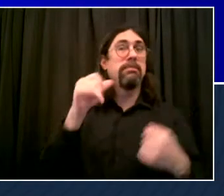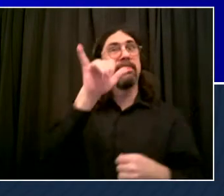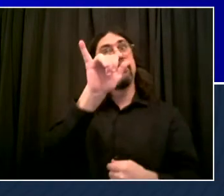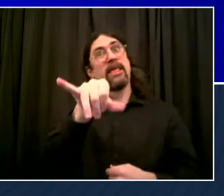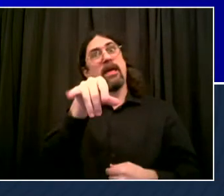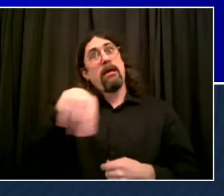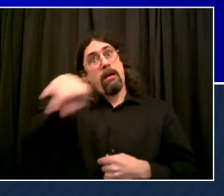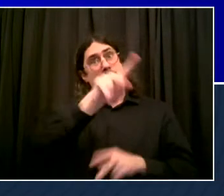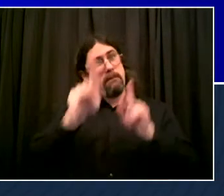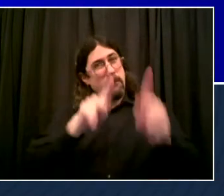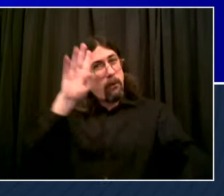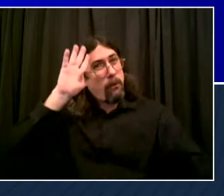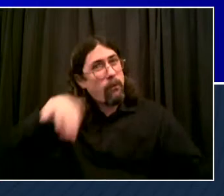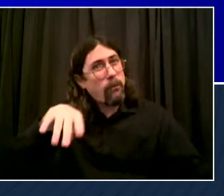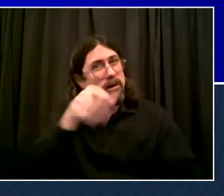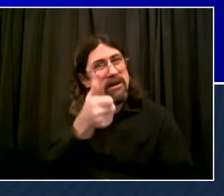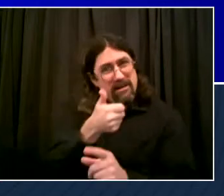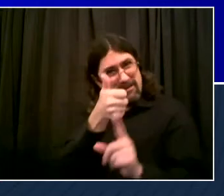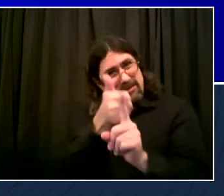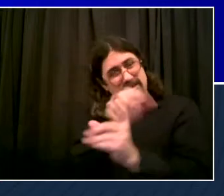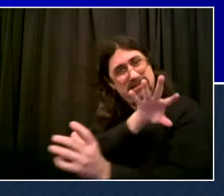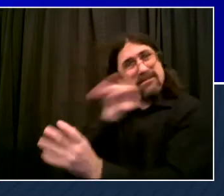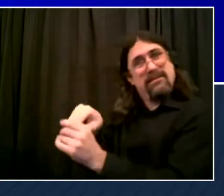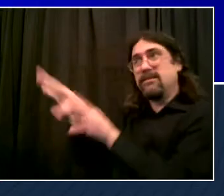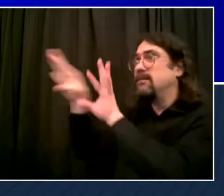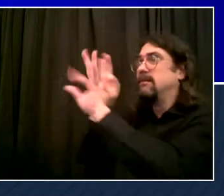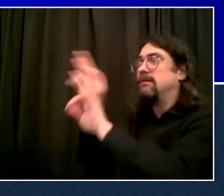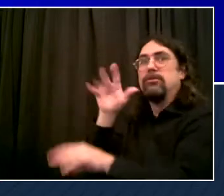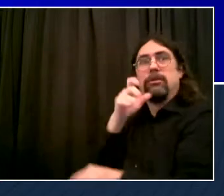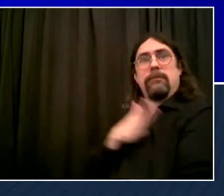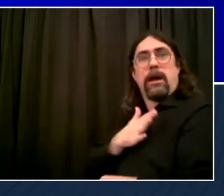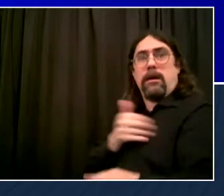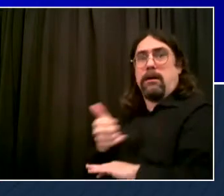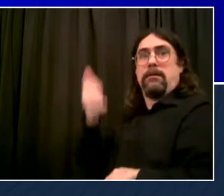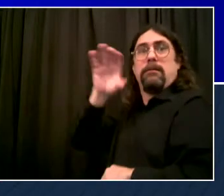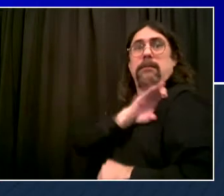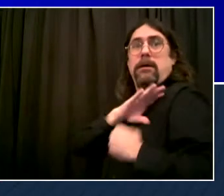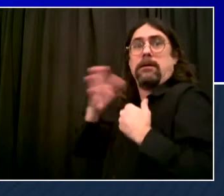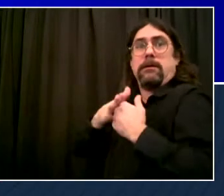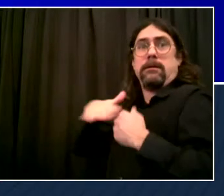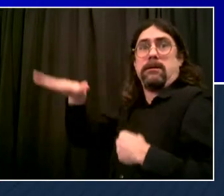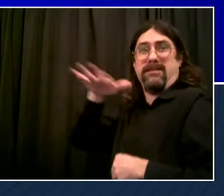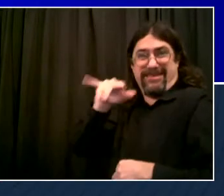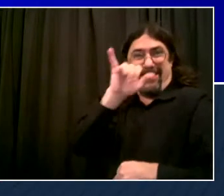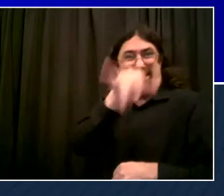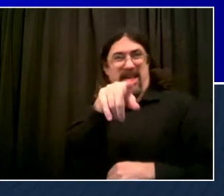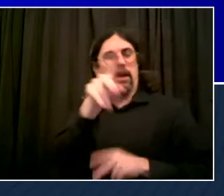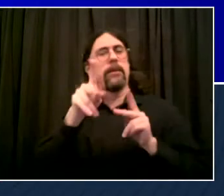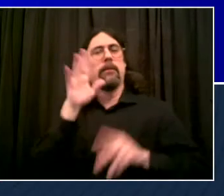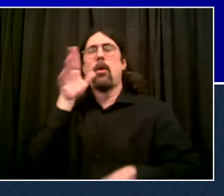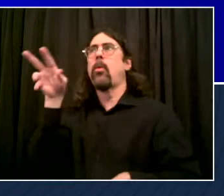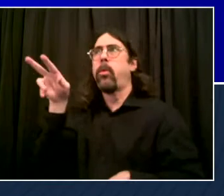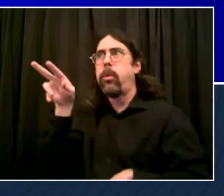TO, I THINK, HELP IN A LOT OF WAYS. IT WILL IMPROVE DIALOGUE, ACCOUNTABILITY, IS GOING TO GIVE